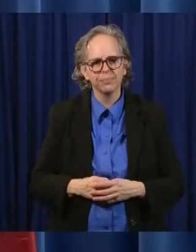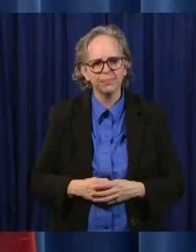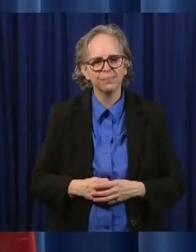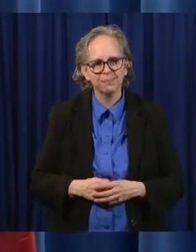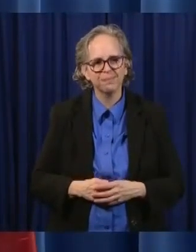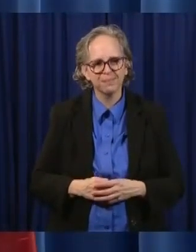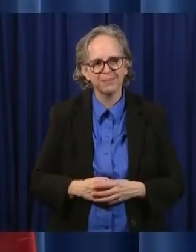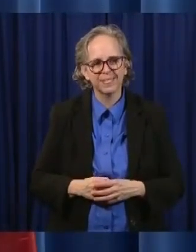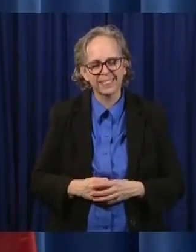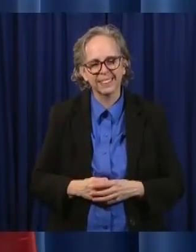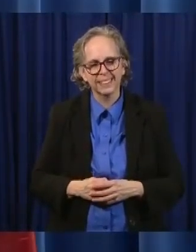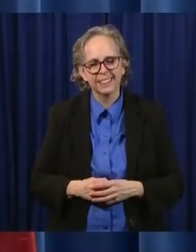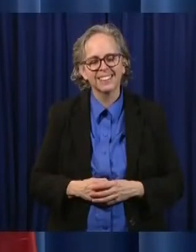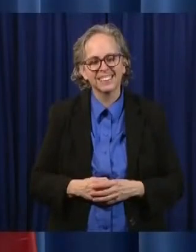THE RESULTS BACK QUICKLY.